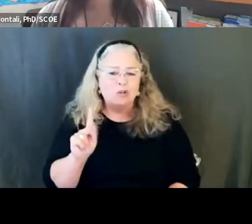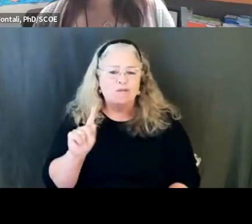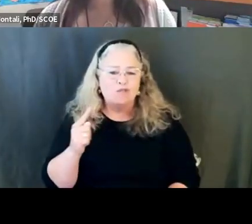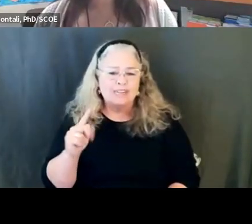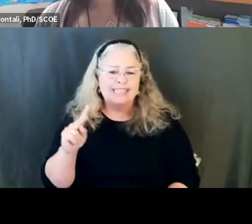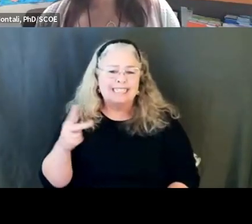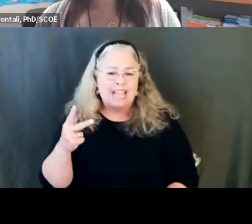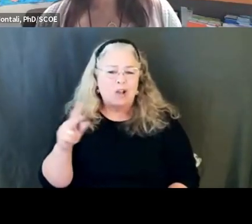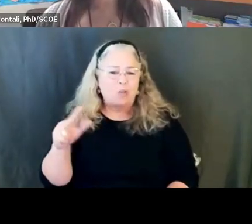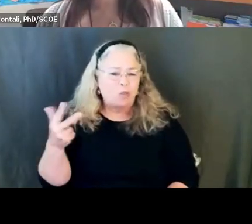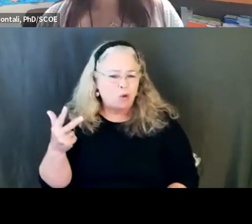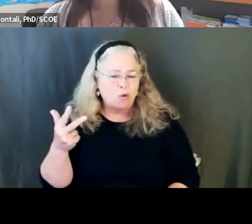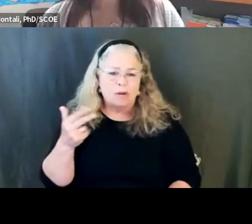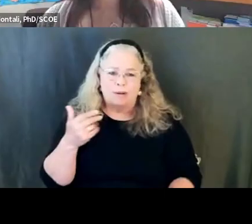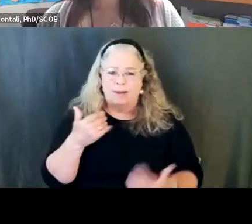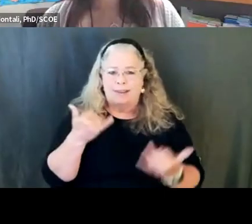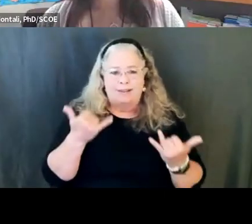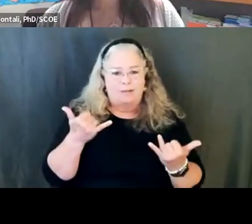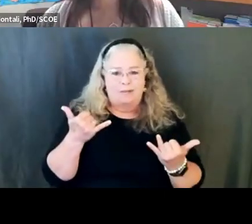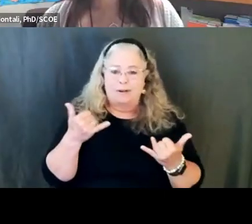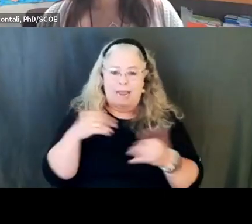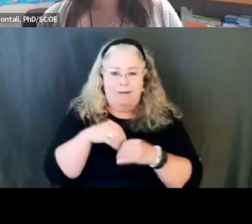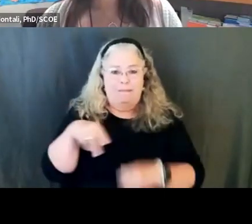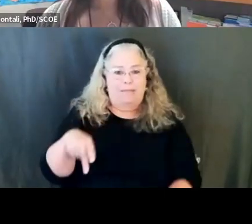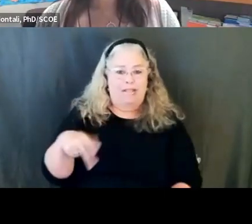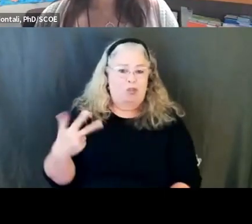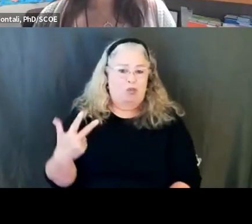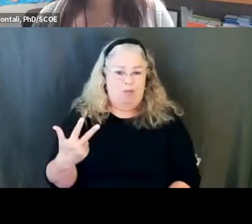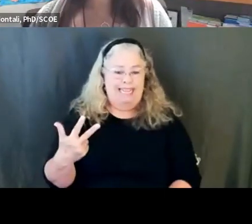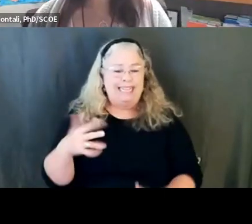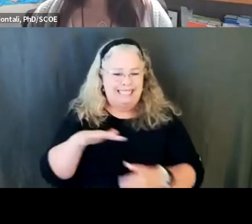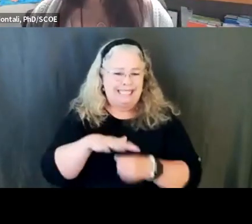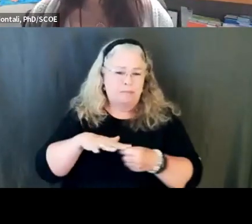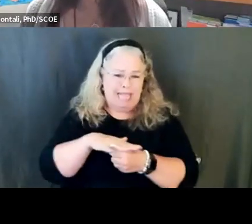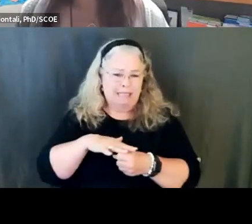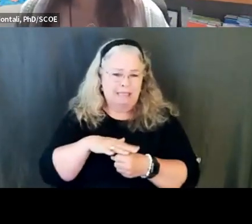about how we're we're in the P-3 space here. Craig McKinley: Right yes you know it’s it’s